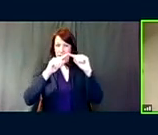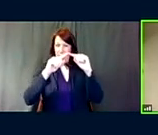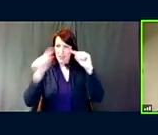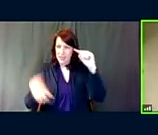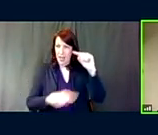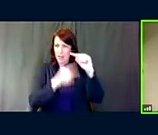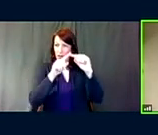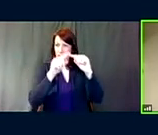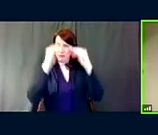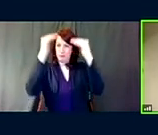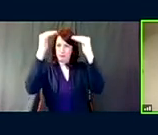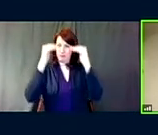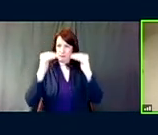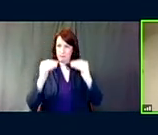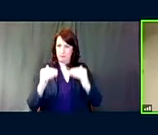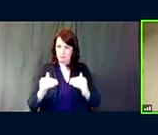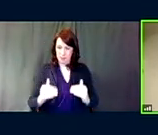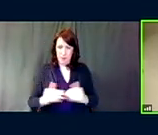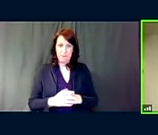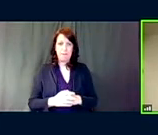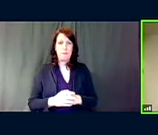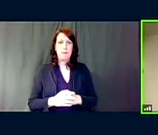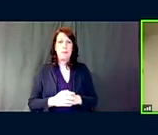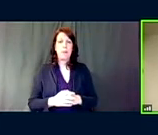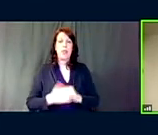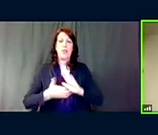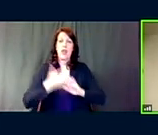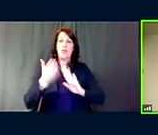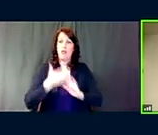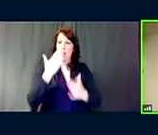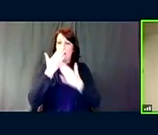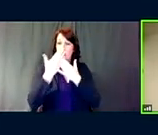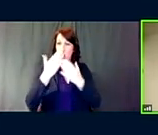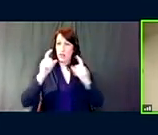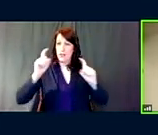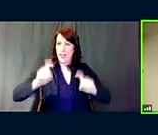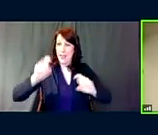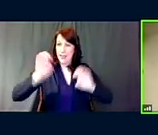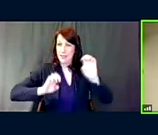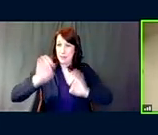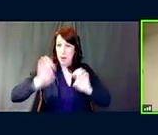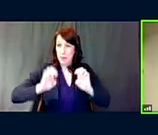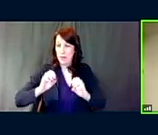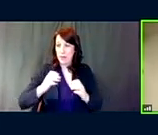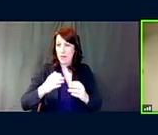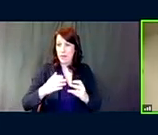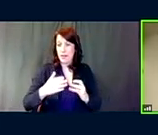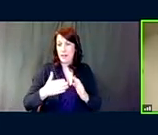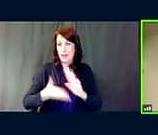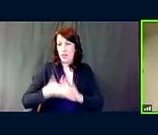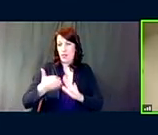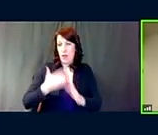JUNIOR FACULTY IMAGINED THIS TO BE THE CYCLE THIS WOULD FOLLOW. THE IDEA THAT YOU RUN A GOOD EXPERIMENT, TO RUN IT GOOD MAYBE